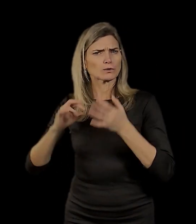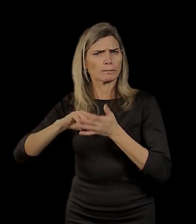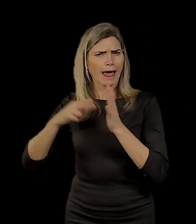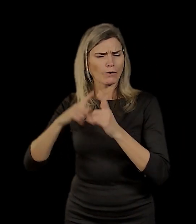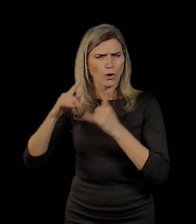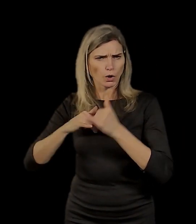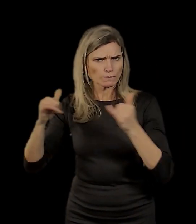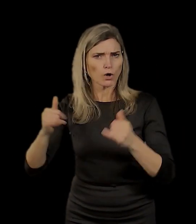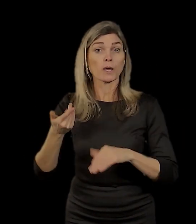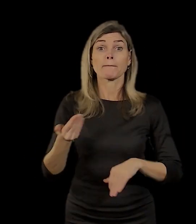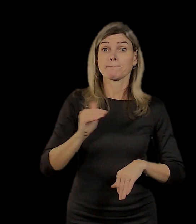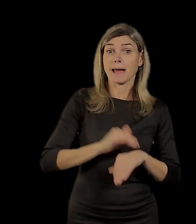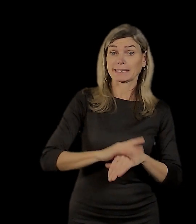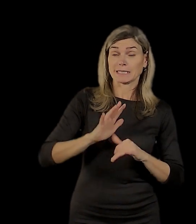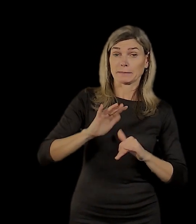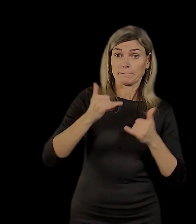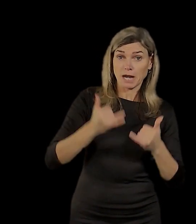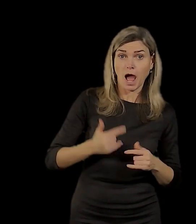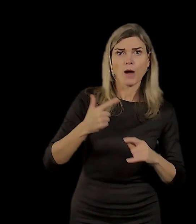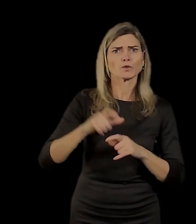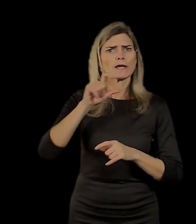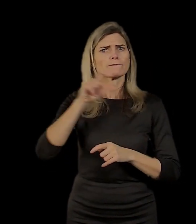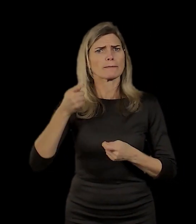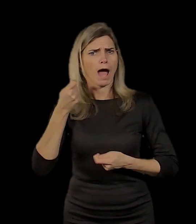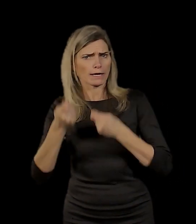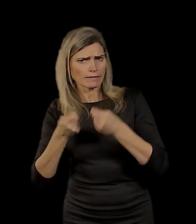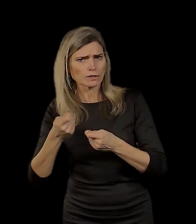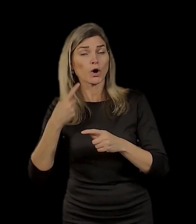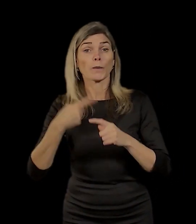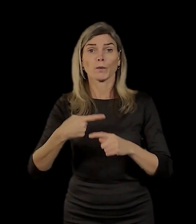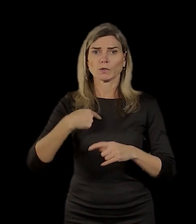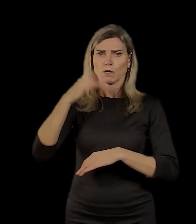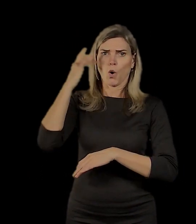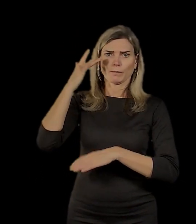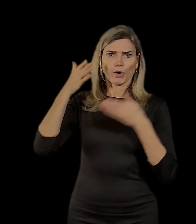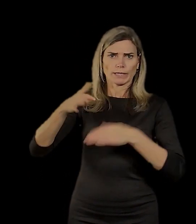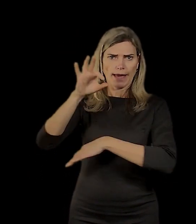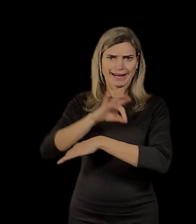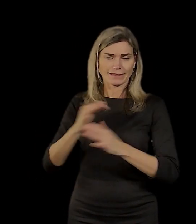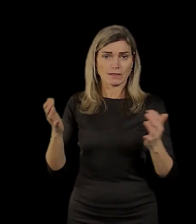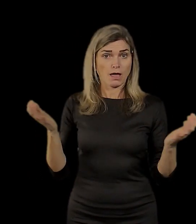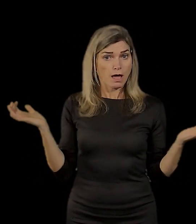Both directly in our planned area, in our part, and also towards the north and south.